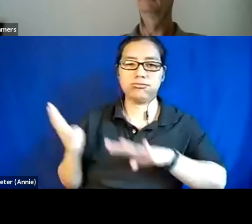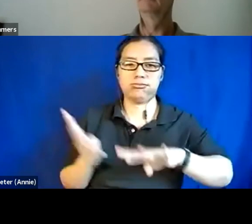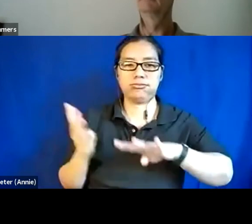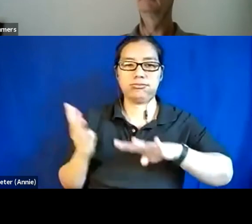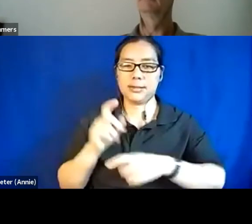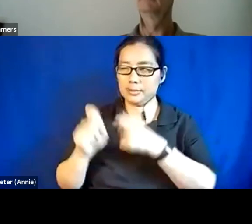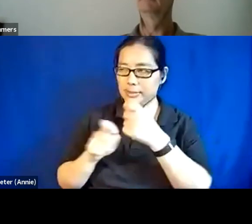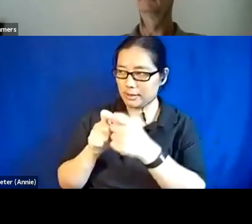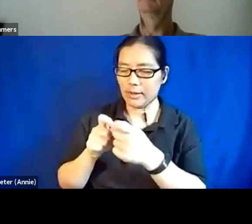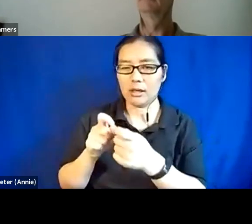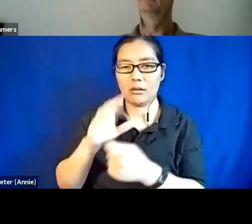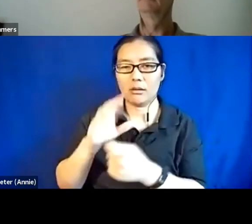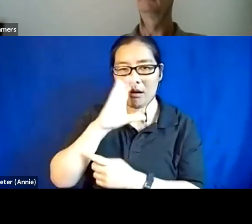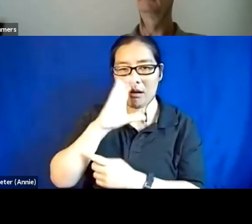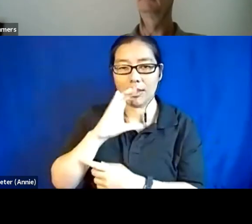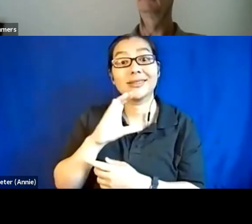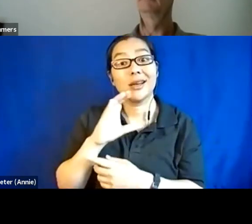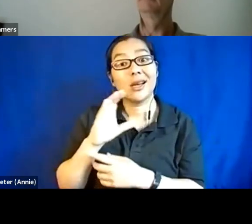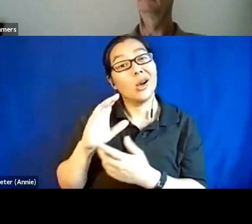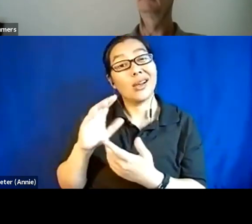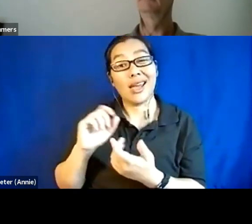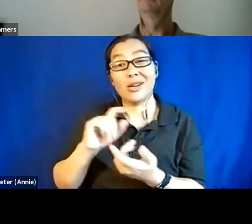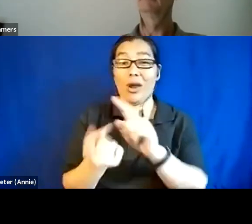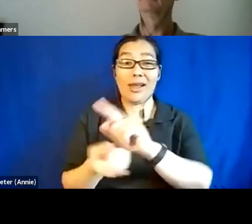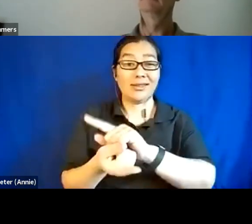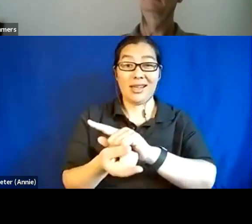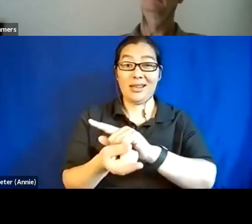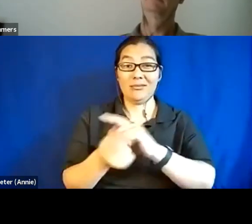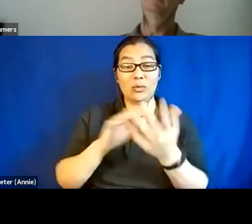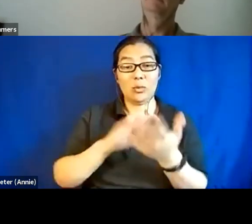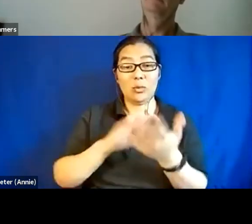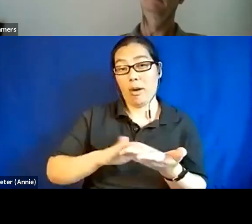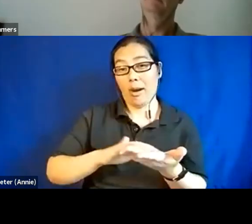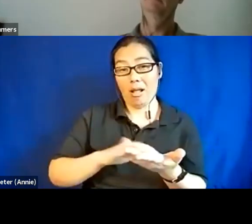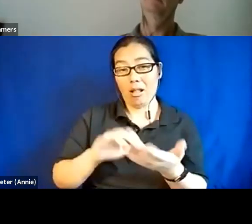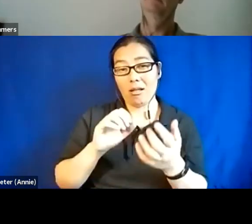making Braille versions of those. That could b e used for CBML. What we'd love to do is get